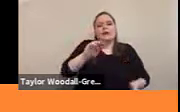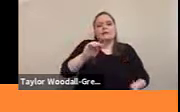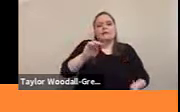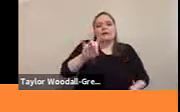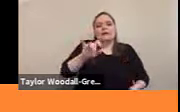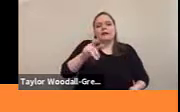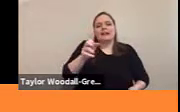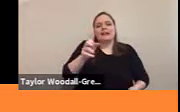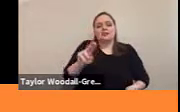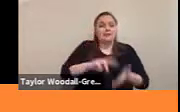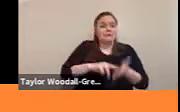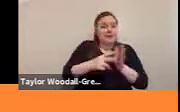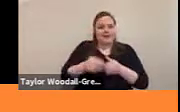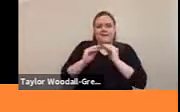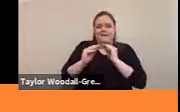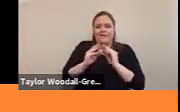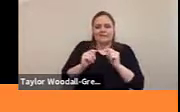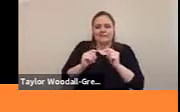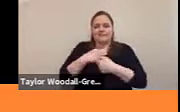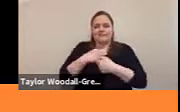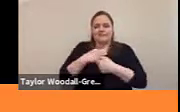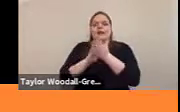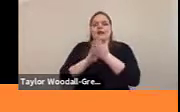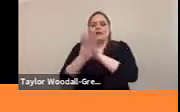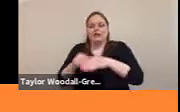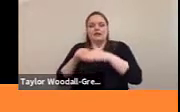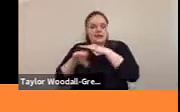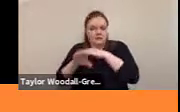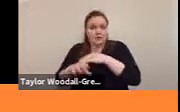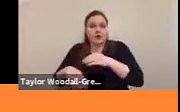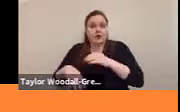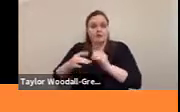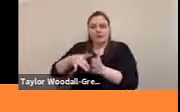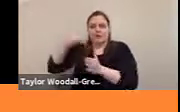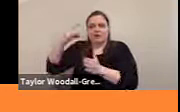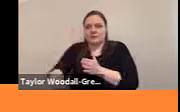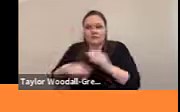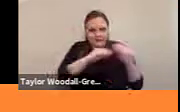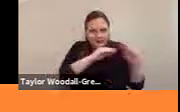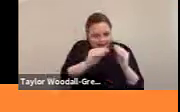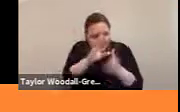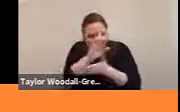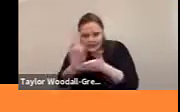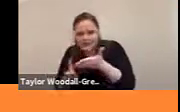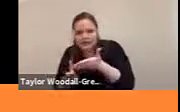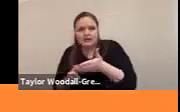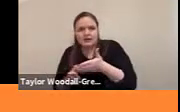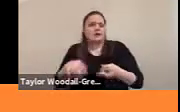It is much more costly to remediate a design, a website and documents after the fact